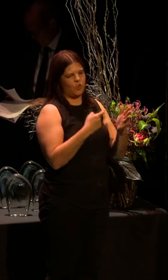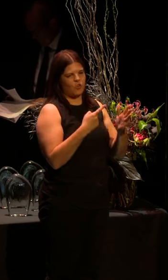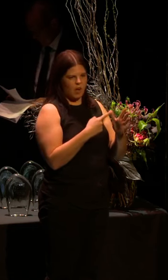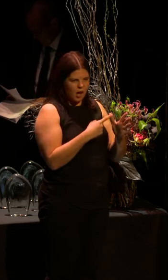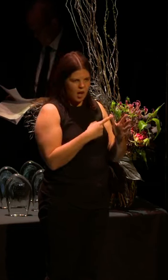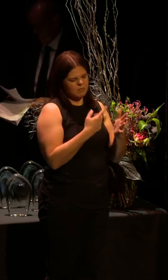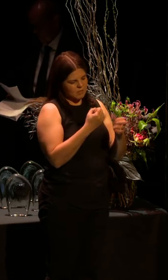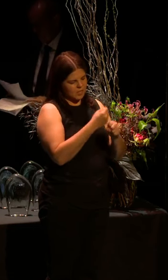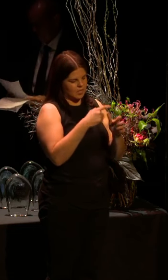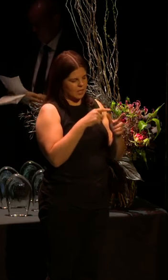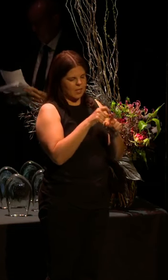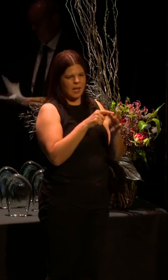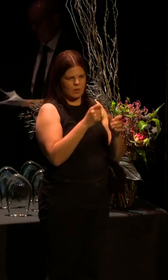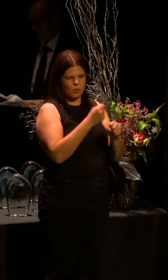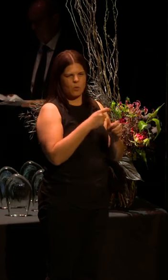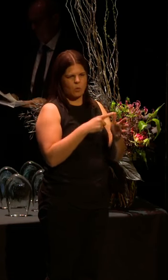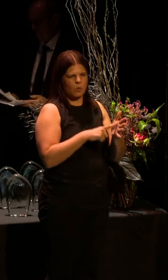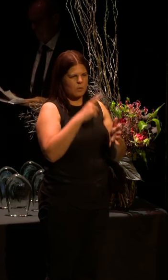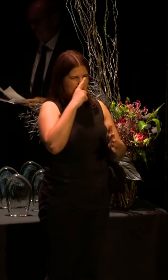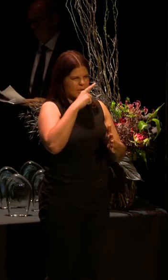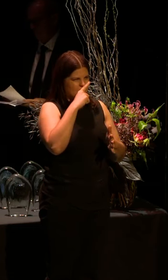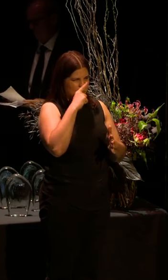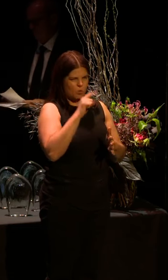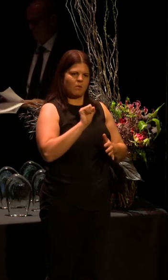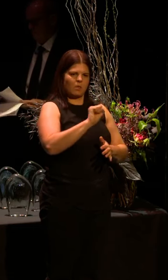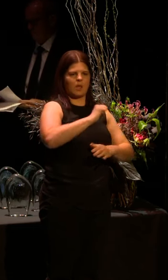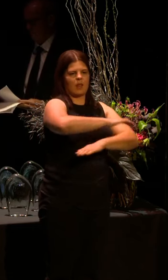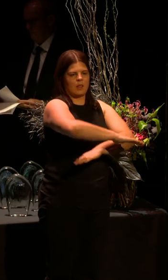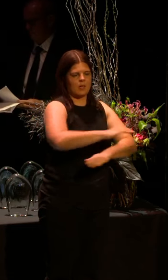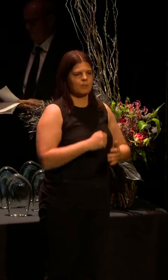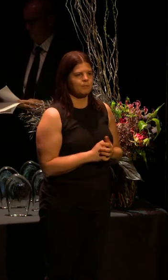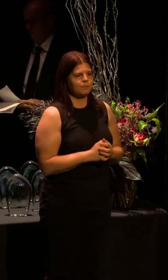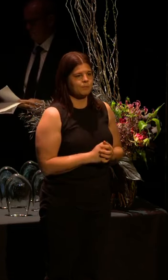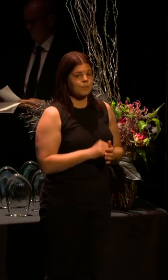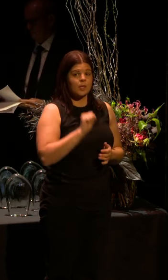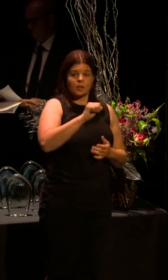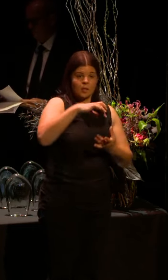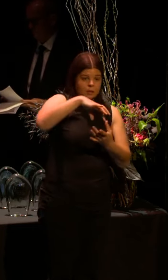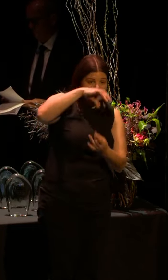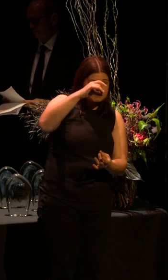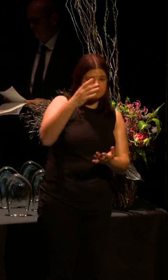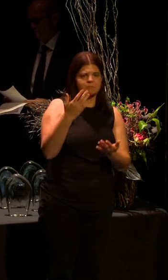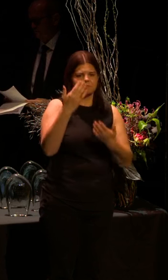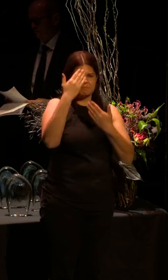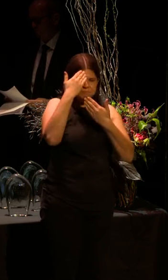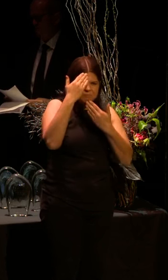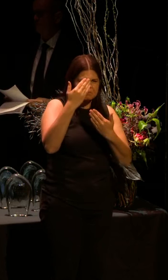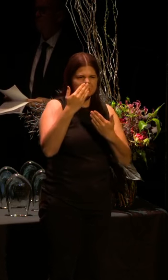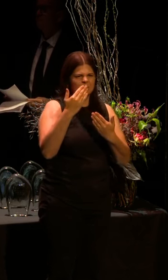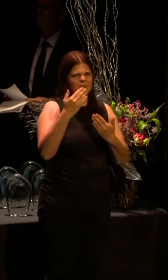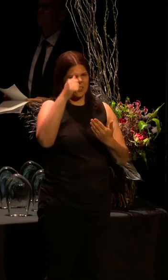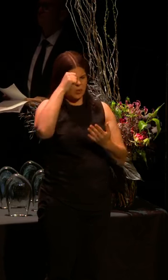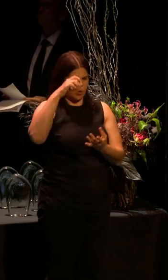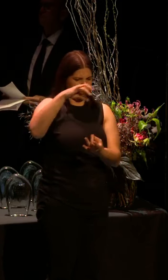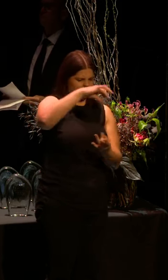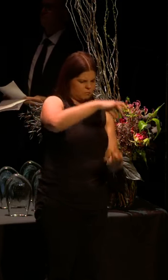And I acknowledge the Gadigal people's spirits and ancestors, for they will always remain within their land, our Mother Earth.